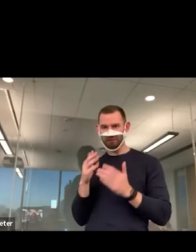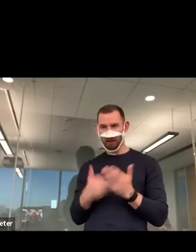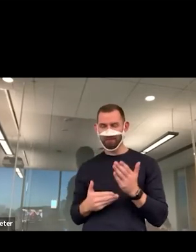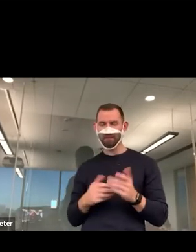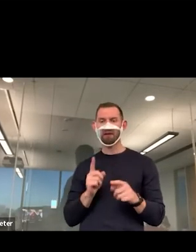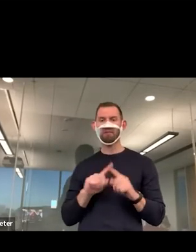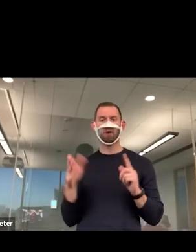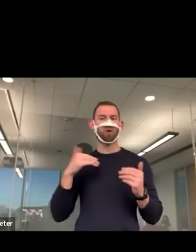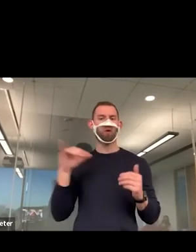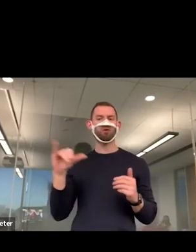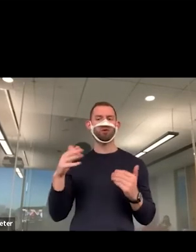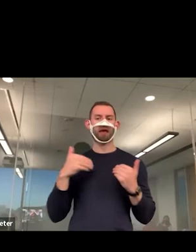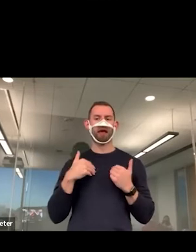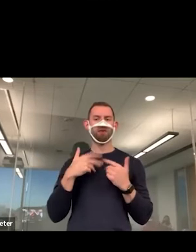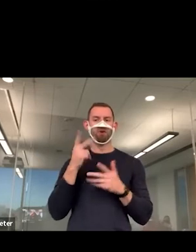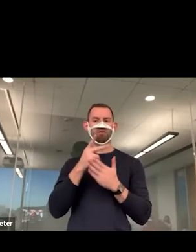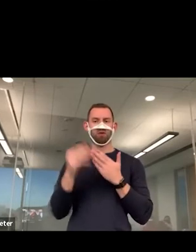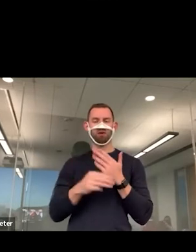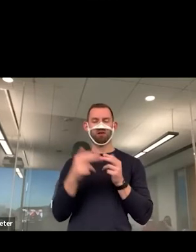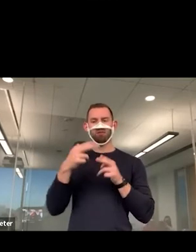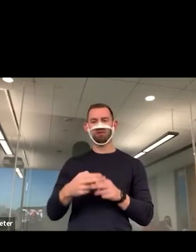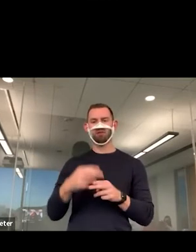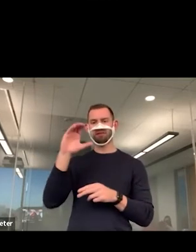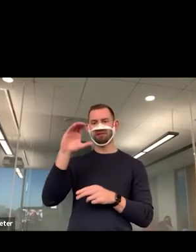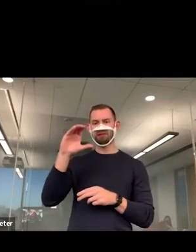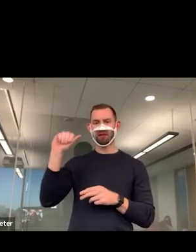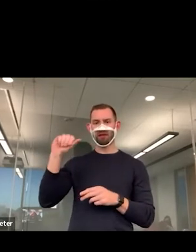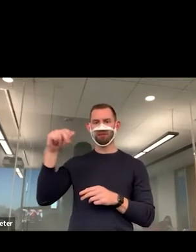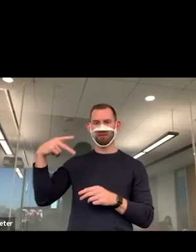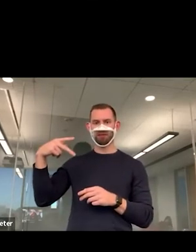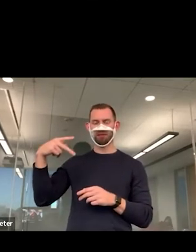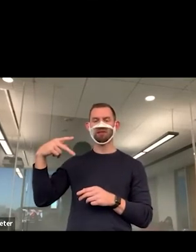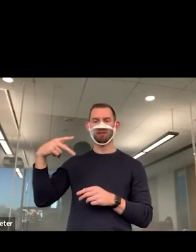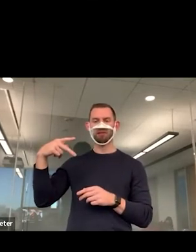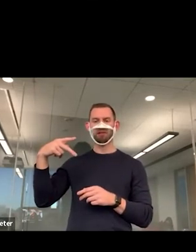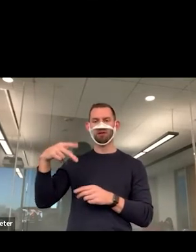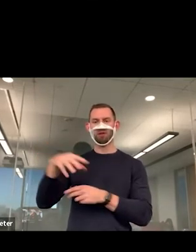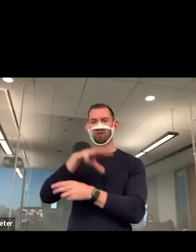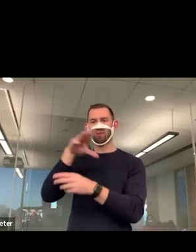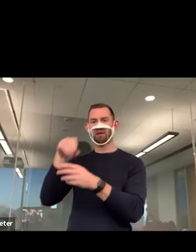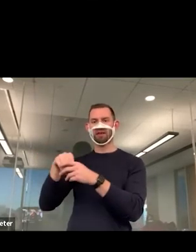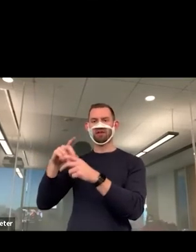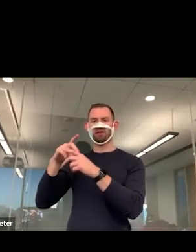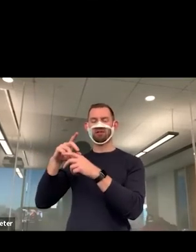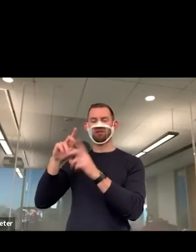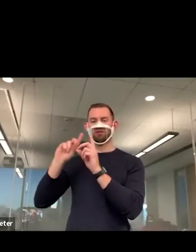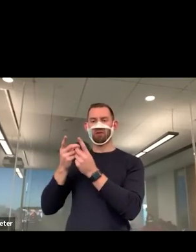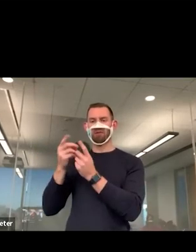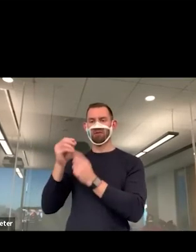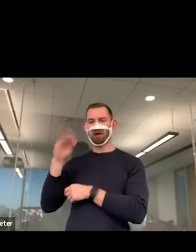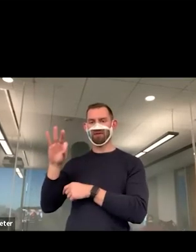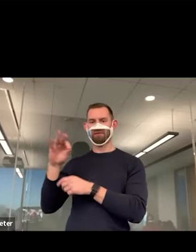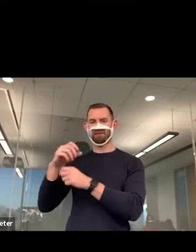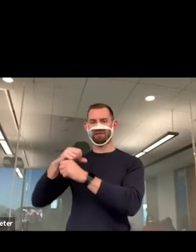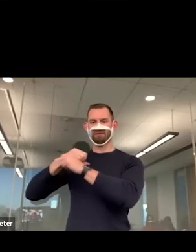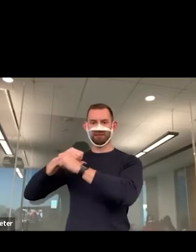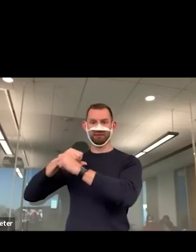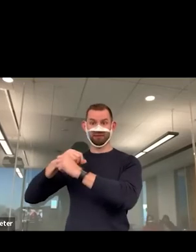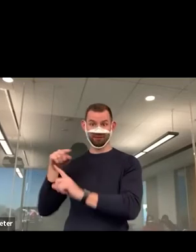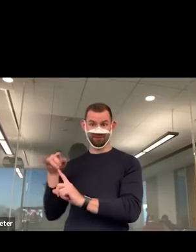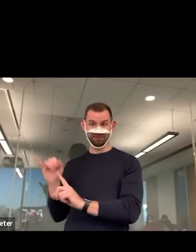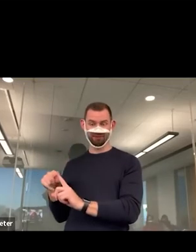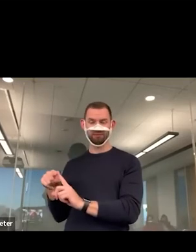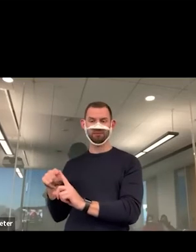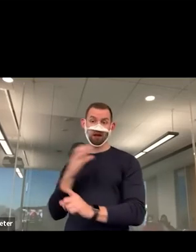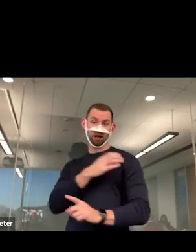cap and it was housed within the department of defense and it congress funded it every year